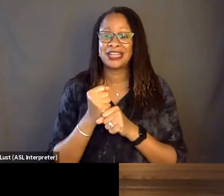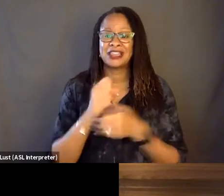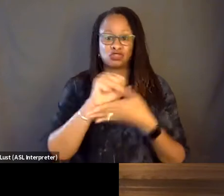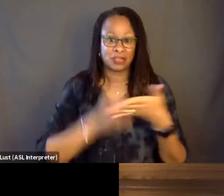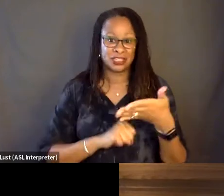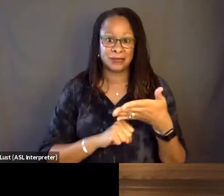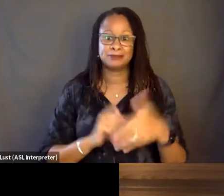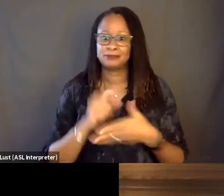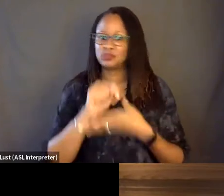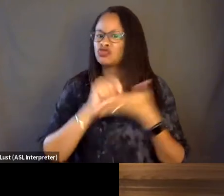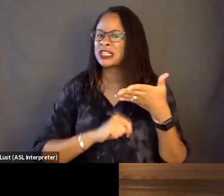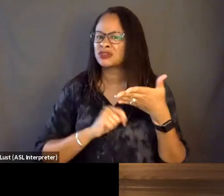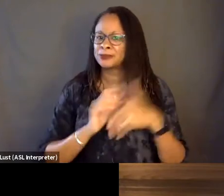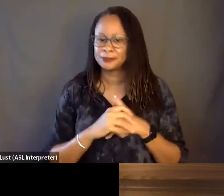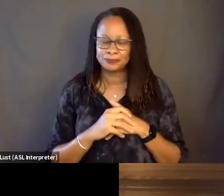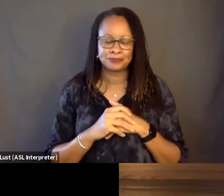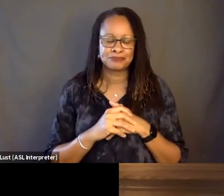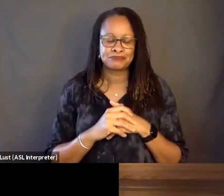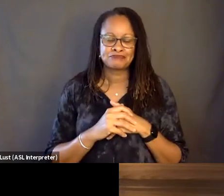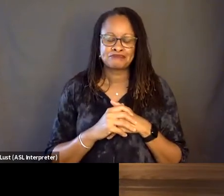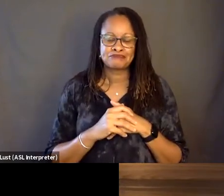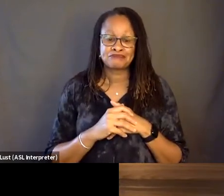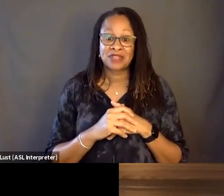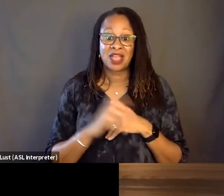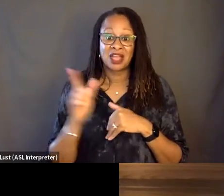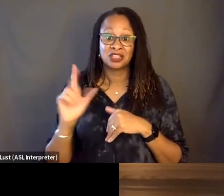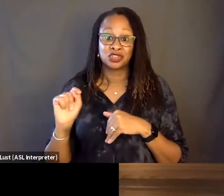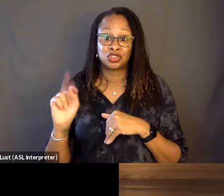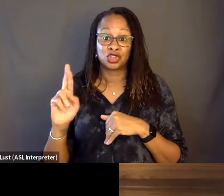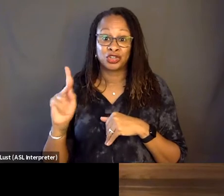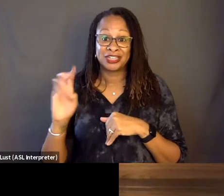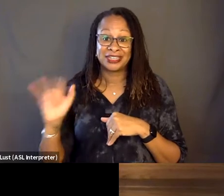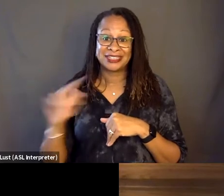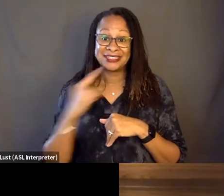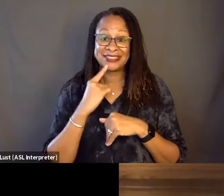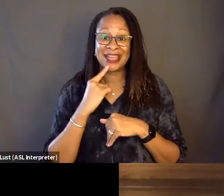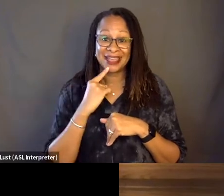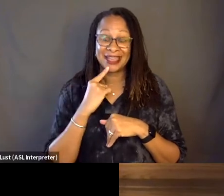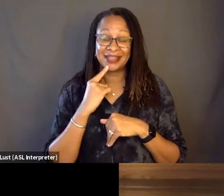And they had an idea that they could give me the transcript, basically two weeks before Sundance.